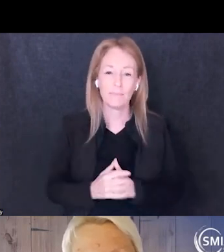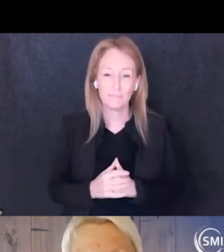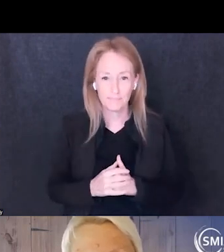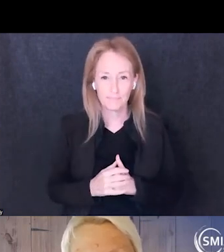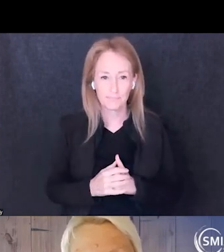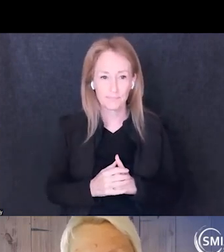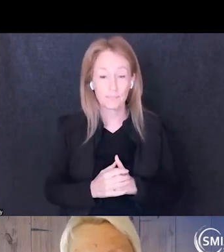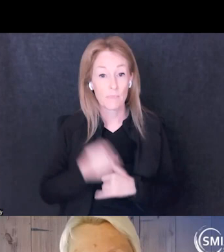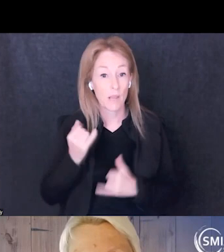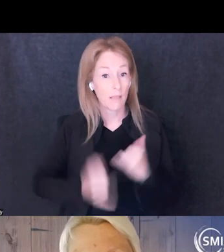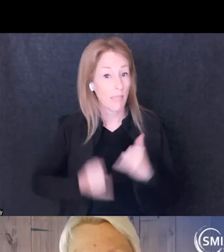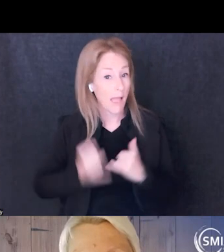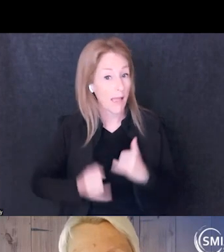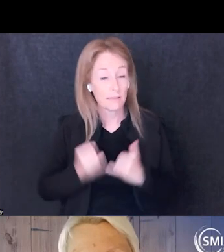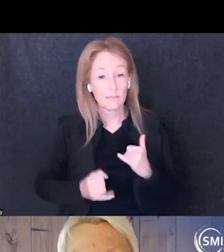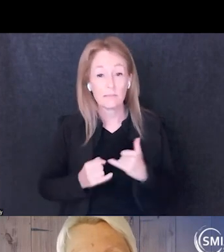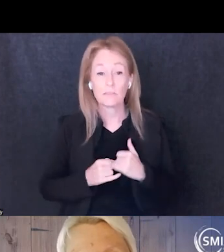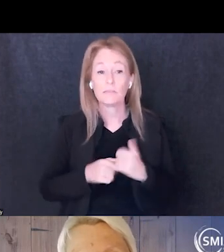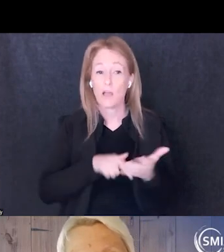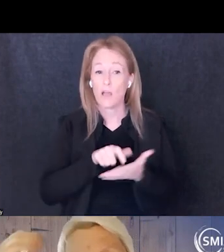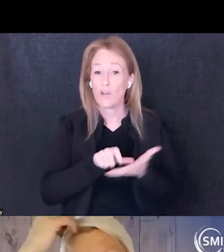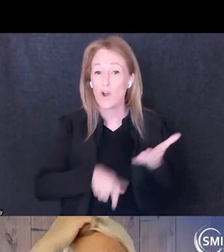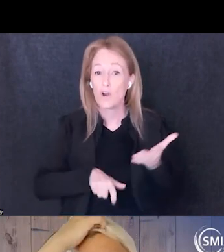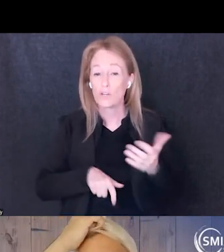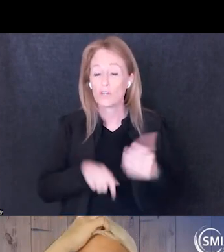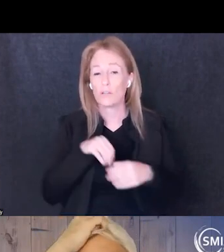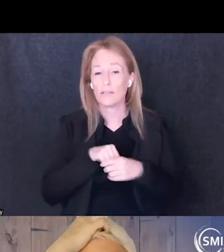LASTLY I WILL SAY THERE WAS AN ARTICLE IN THE NEW YORK TIMES.